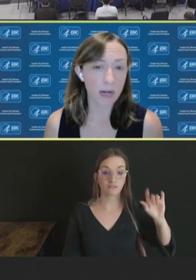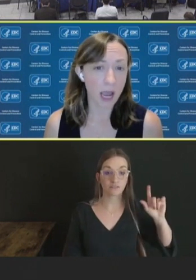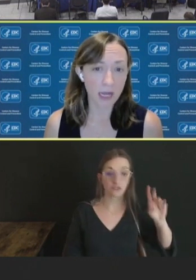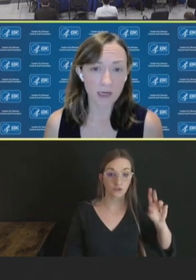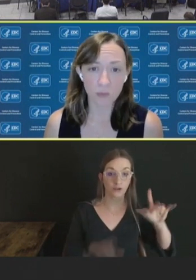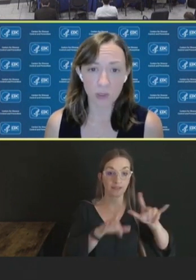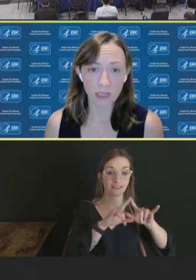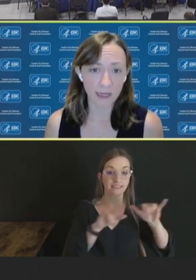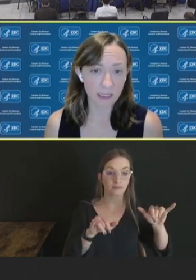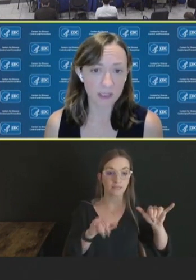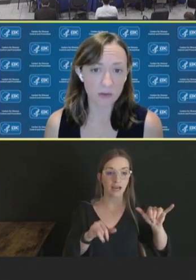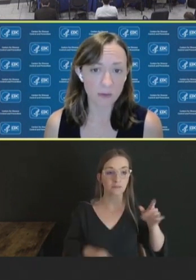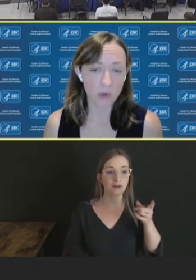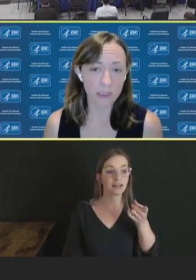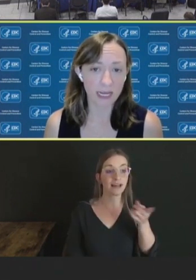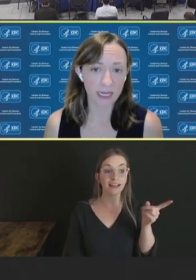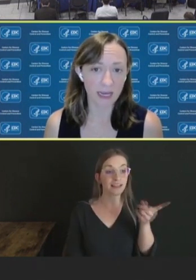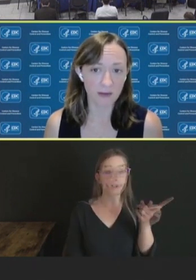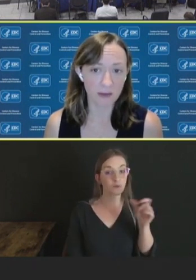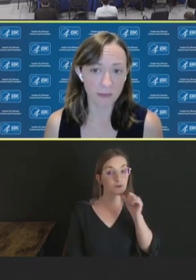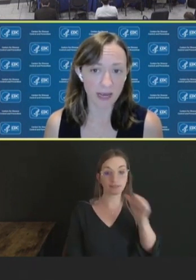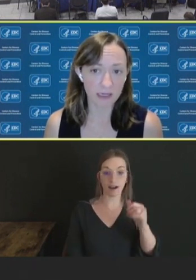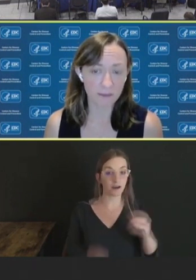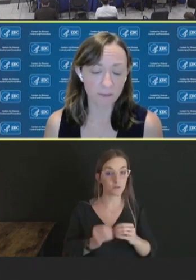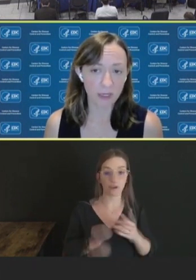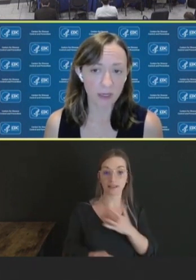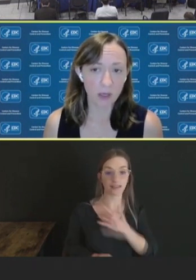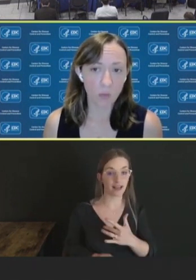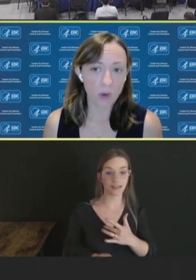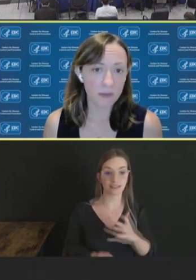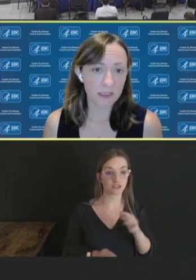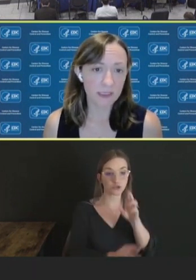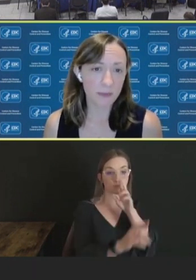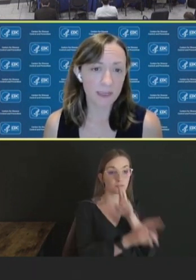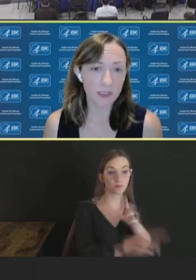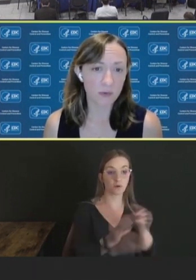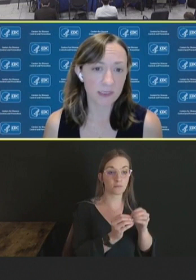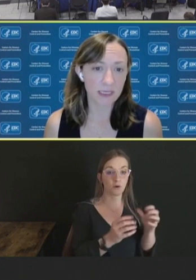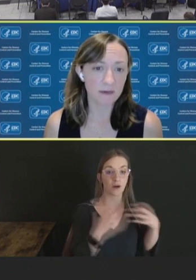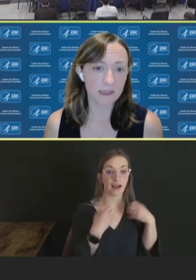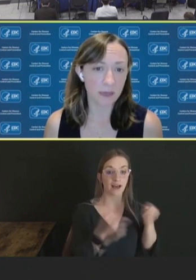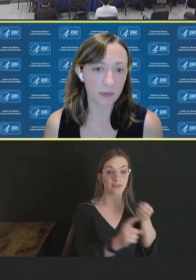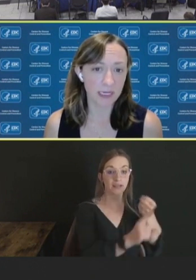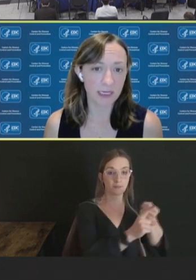not more likely to report any health impact; while participants who received simultaneous